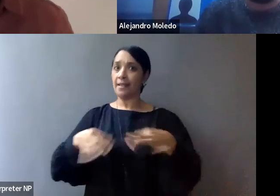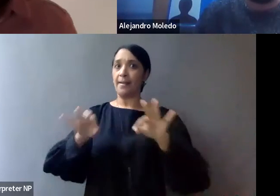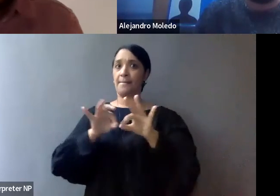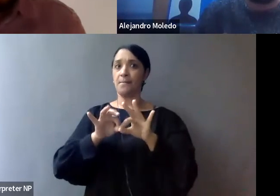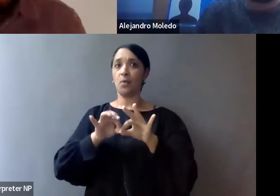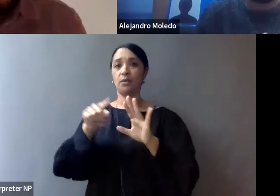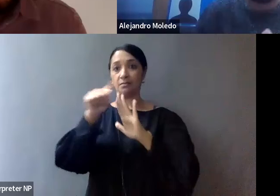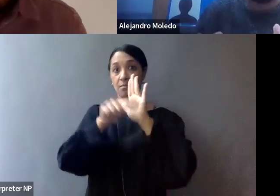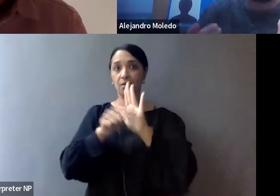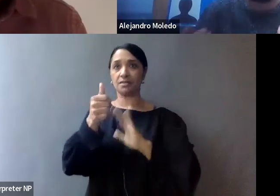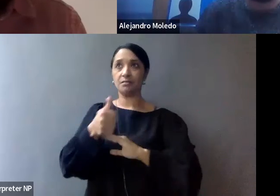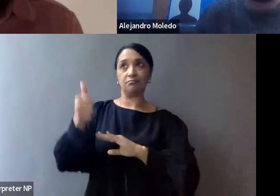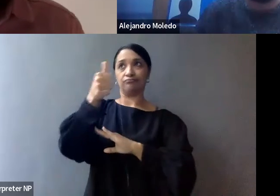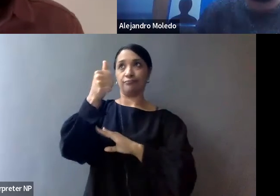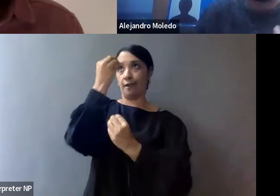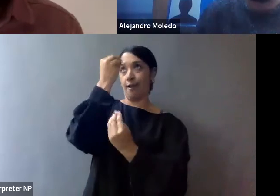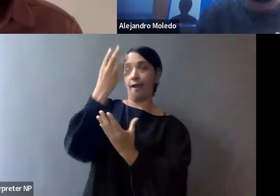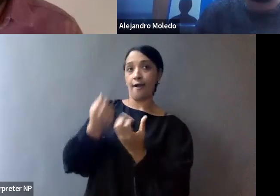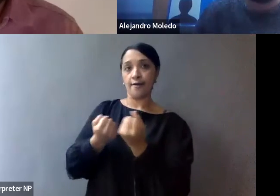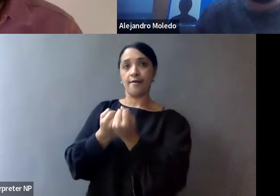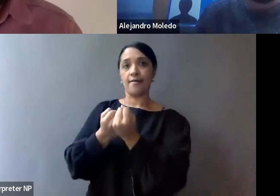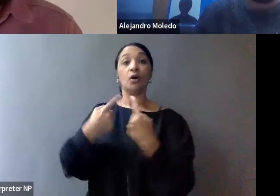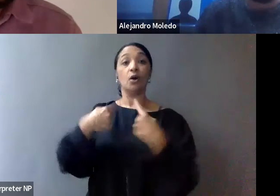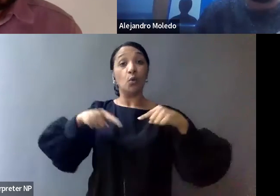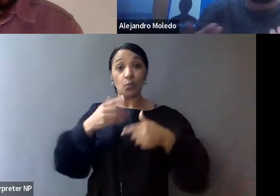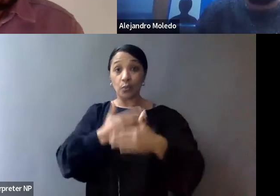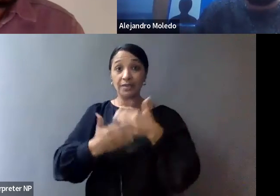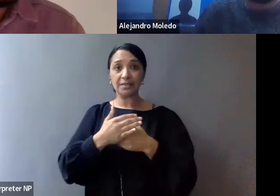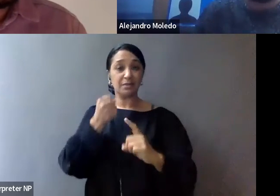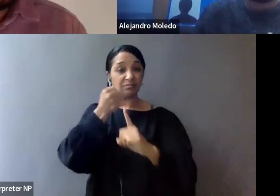So the fact that the disability movement we've been so strong